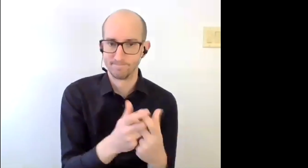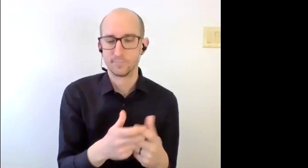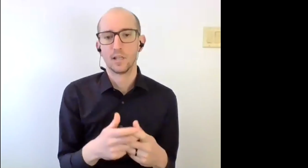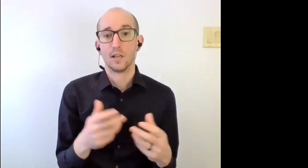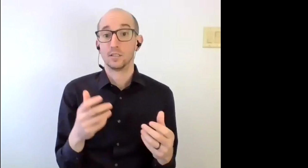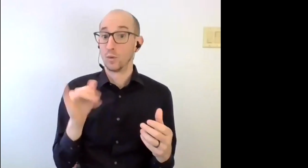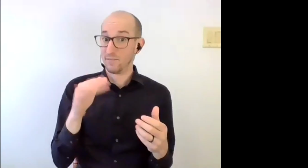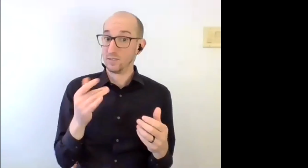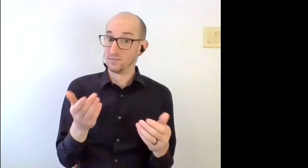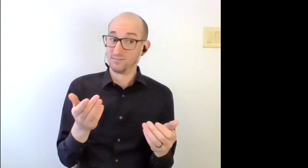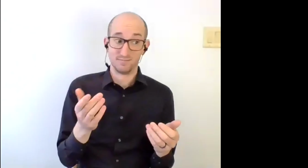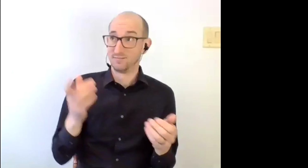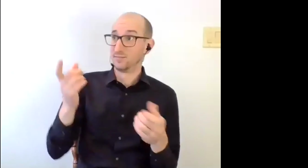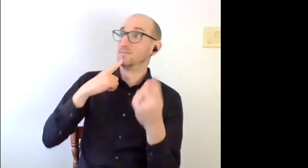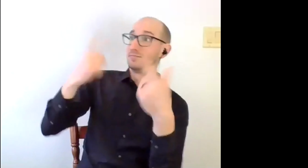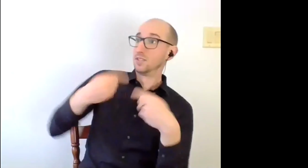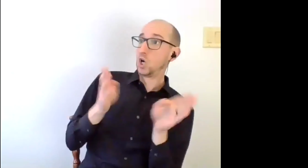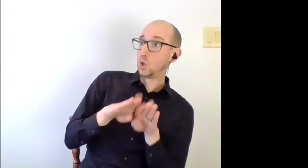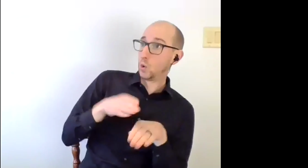to,